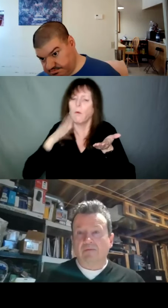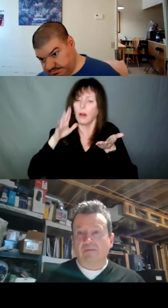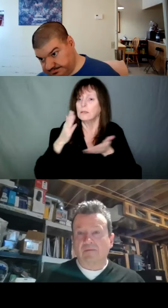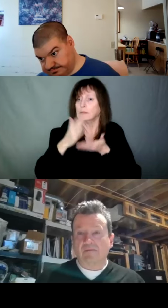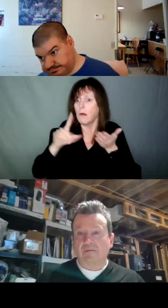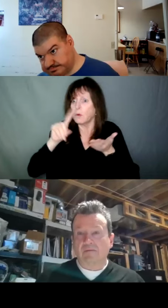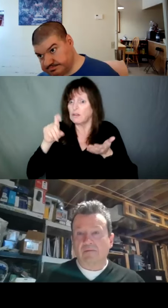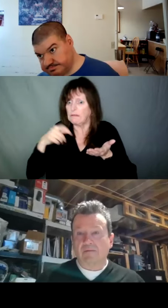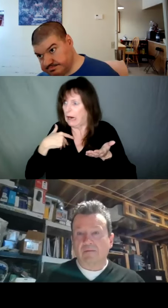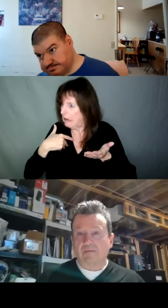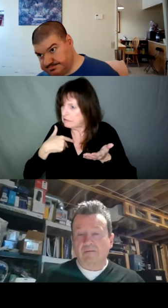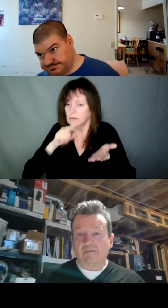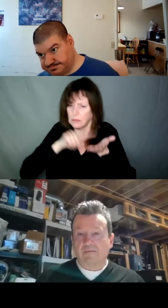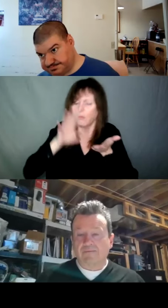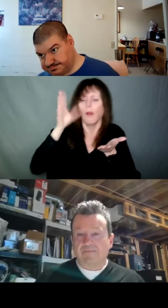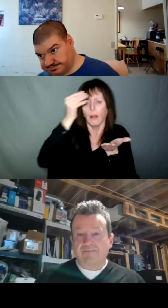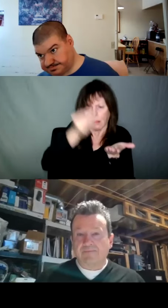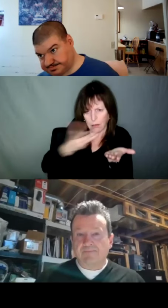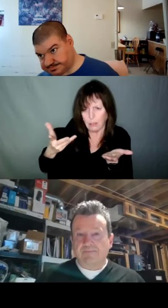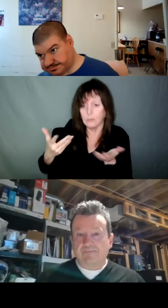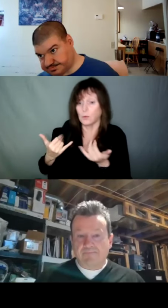, we are happy to follow up and do some research